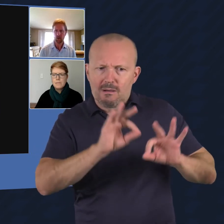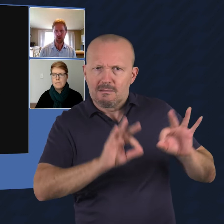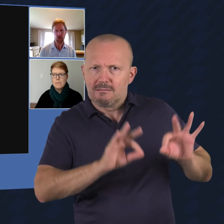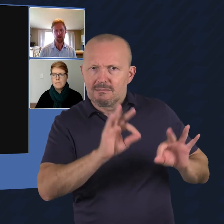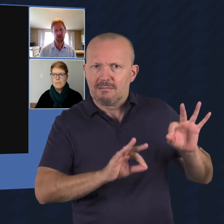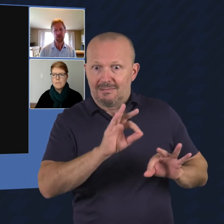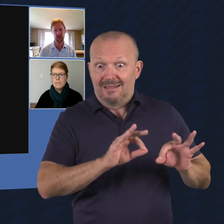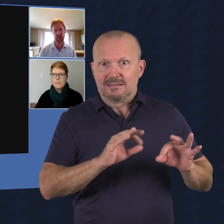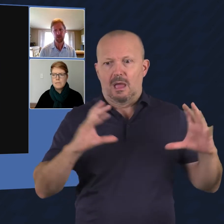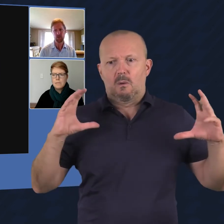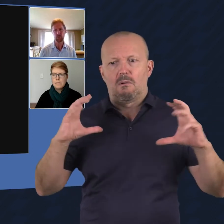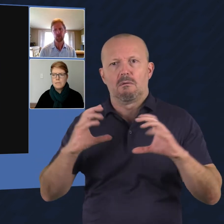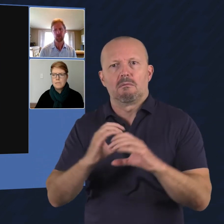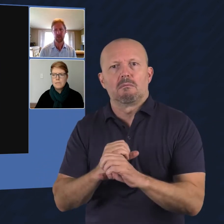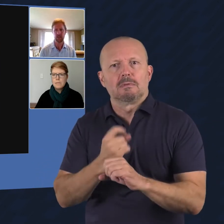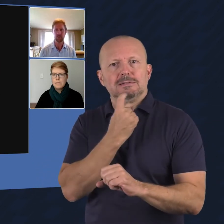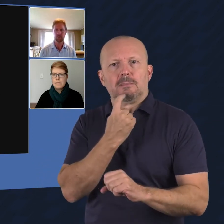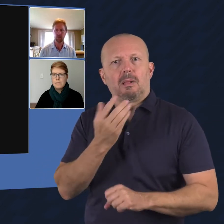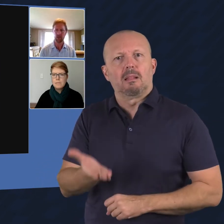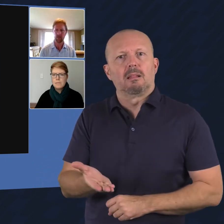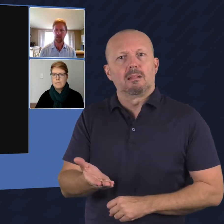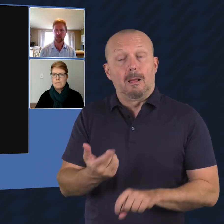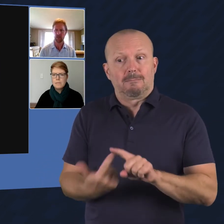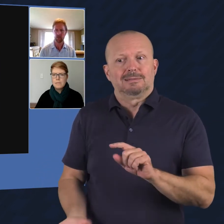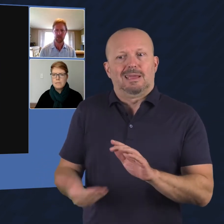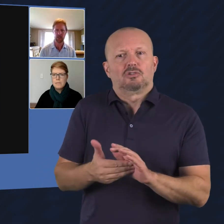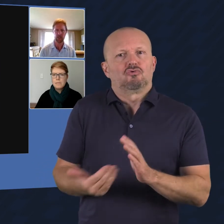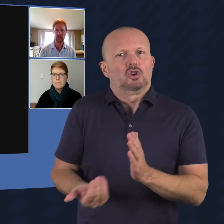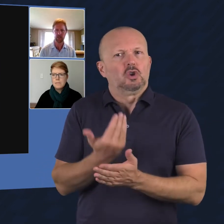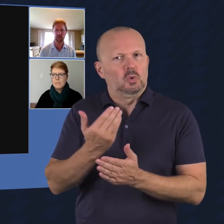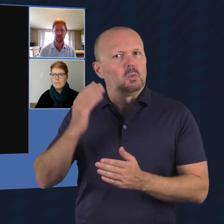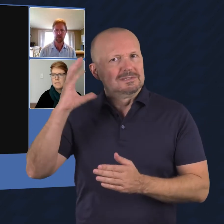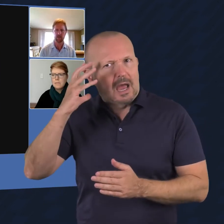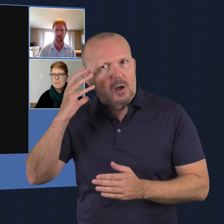They also offer entirely new tools relating to digital sampling, sequencing and sound synthesis.